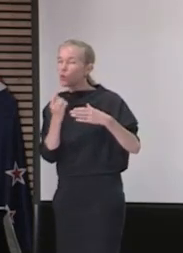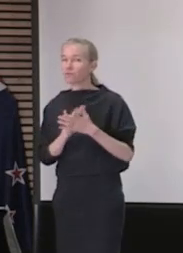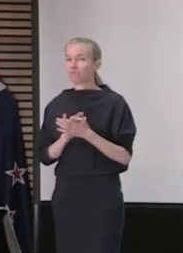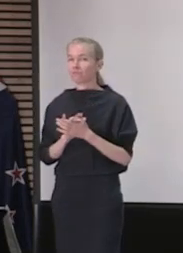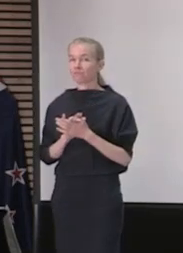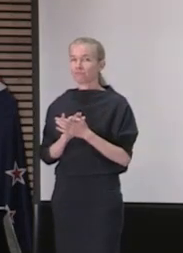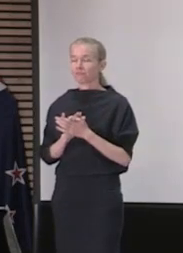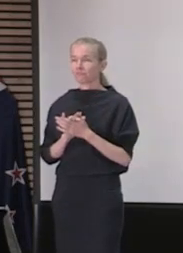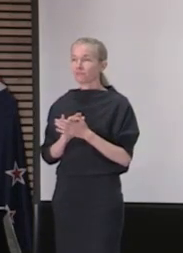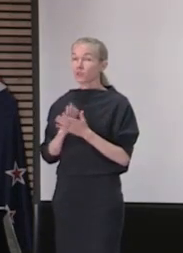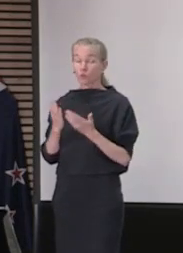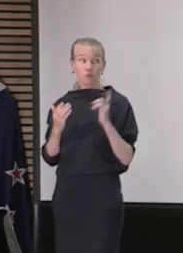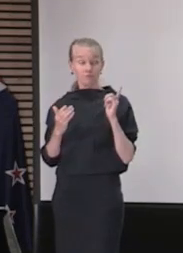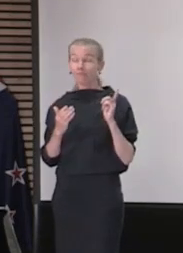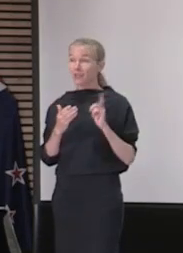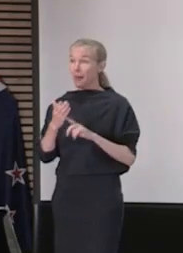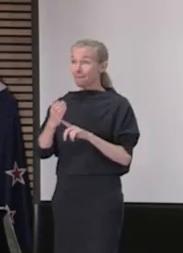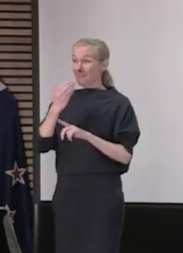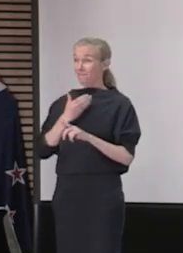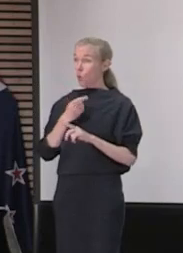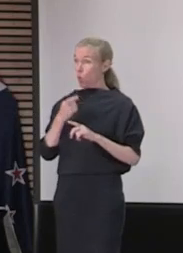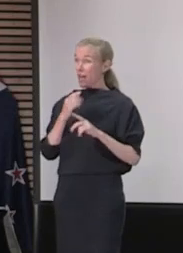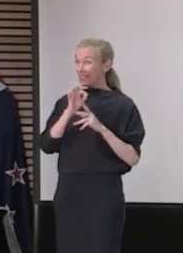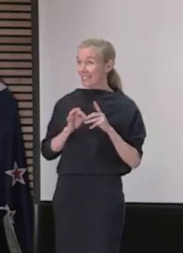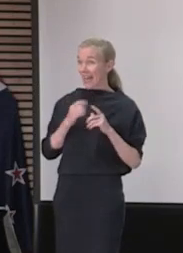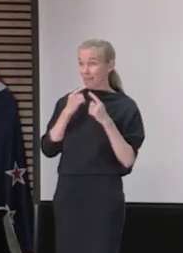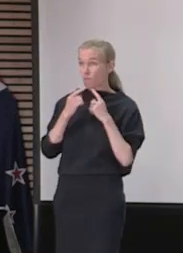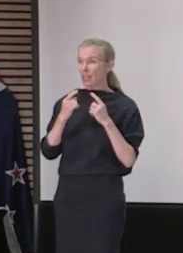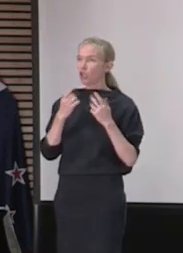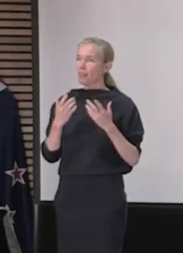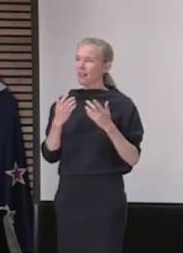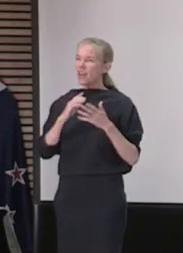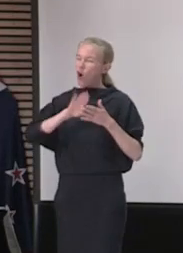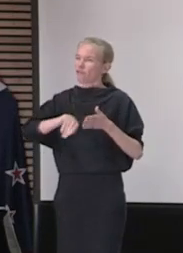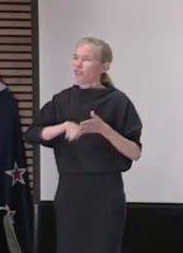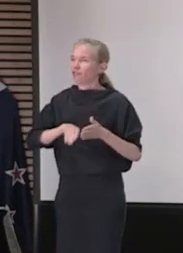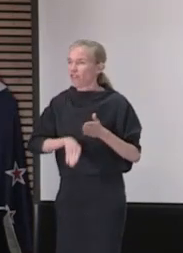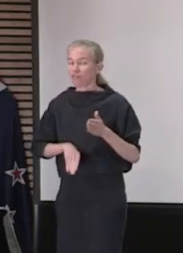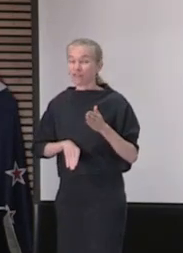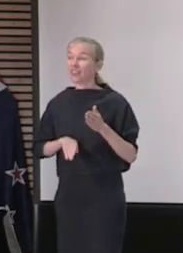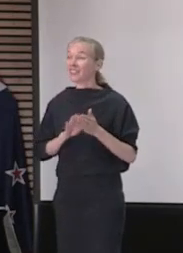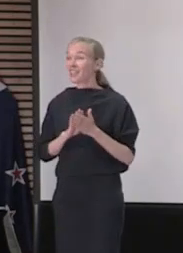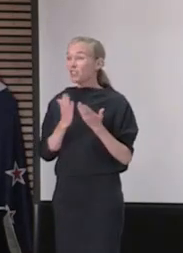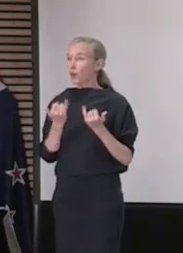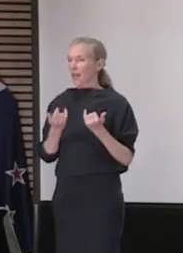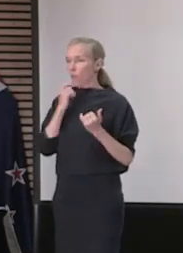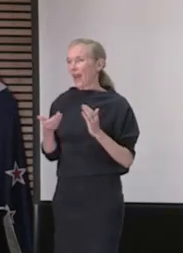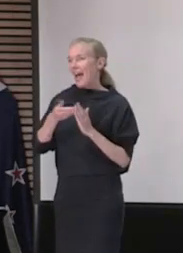So we'rereinstating it back to what itwas. We want to incentiviseyou being here for theseprecious moments! Already, we'll just take the lastcouple.